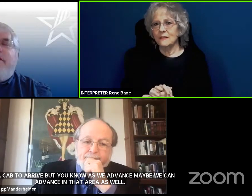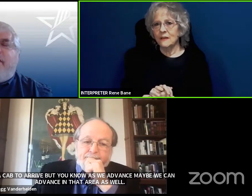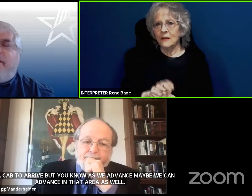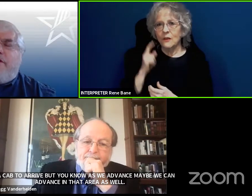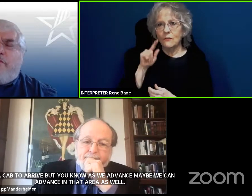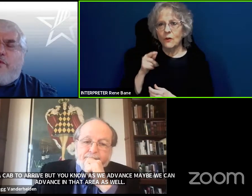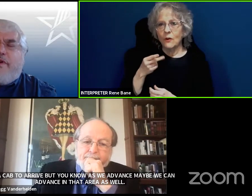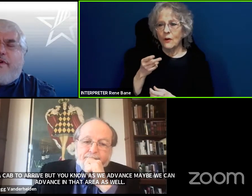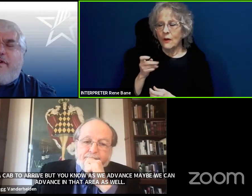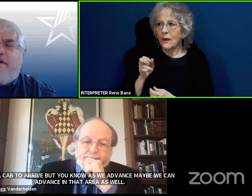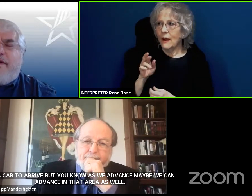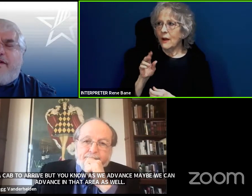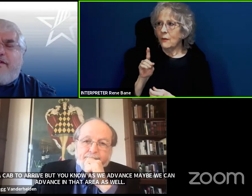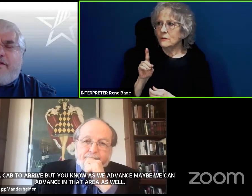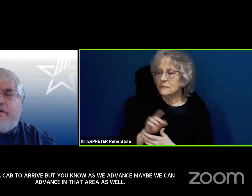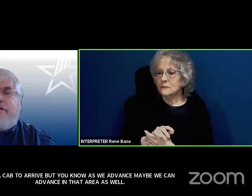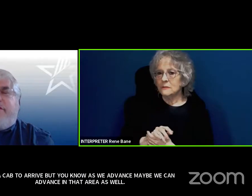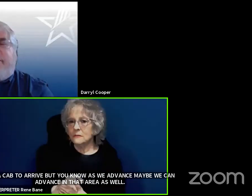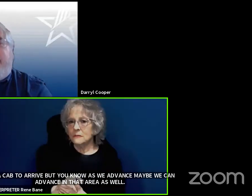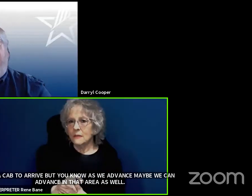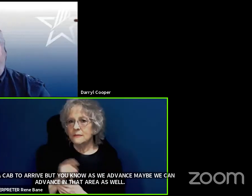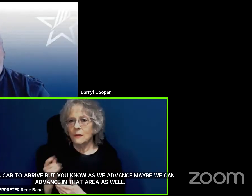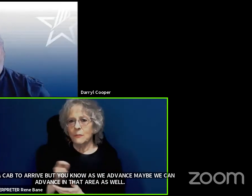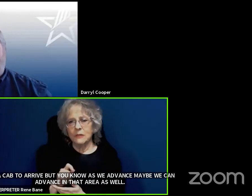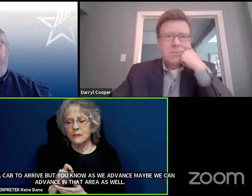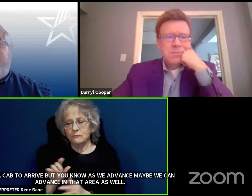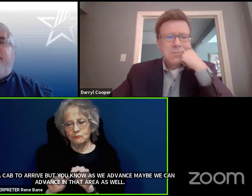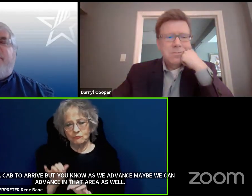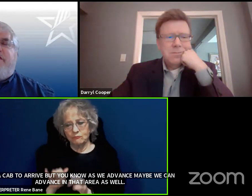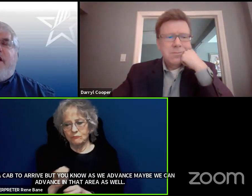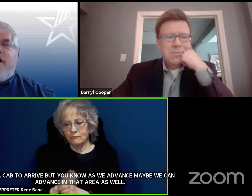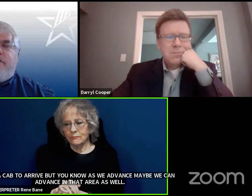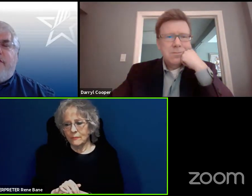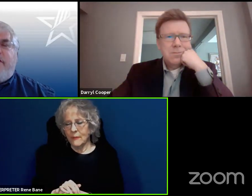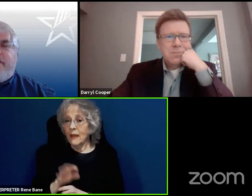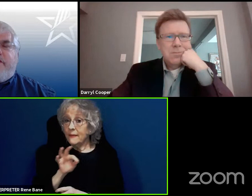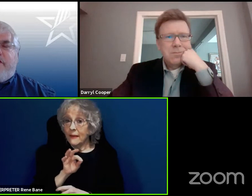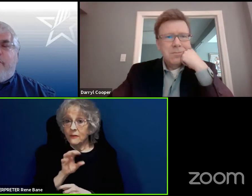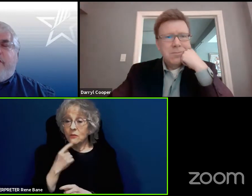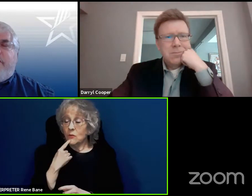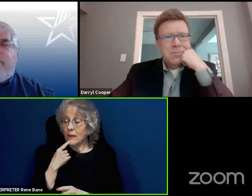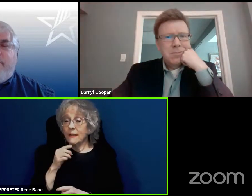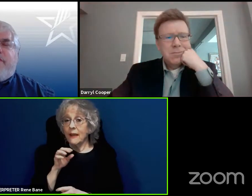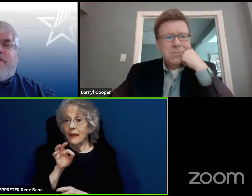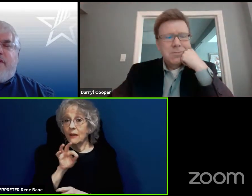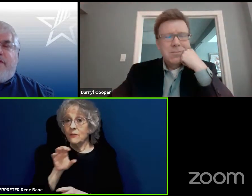that you know, Darryl you mentioned the FCC does not cover, one of your requirements is that it is